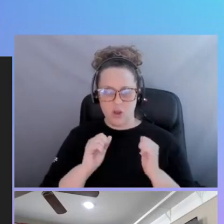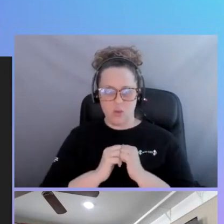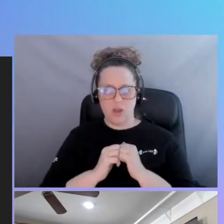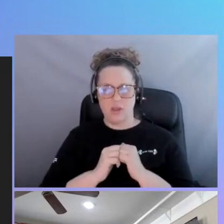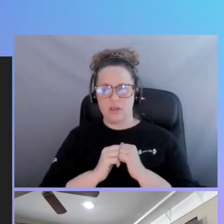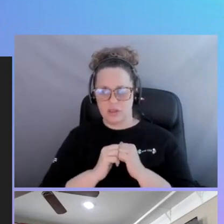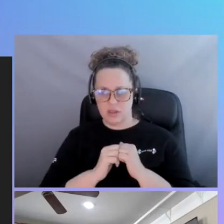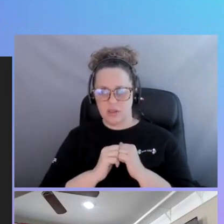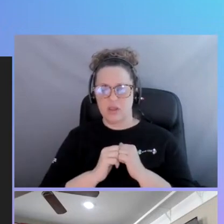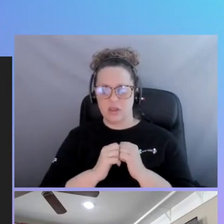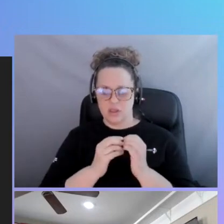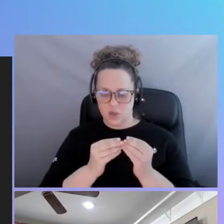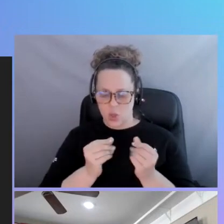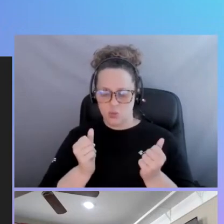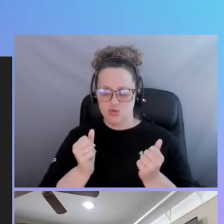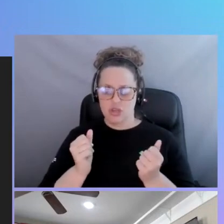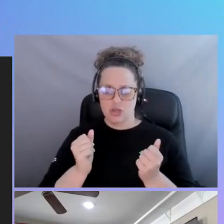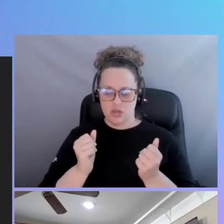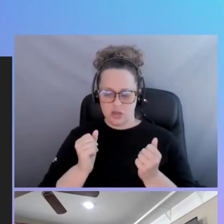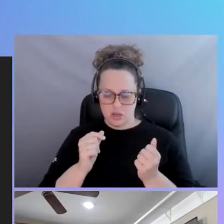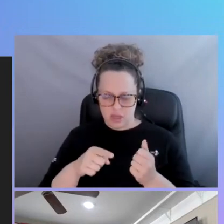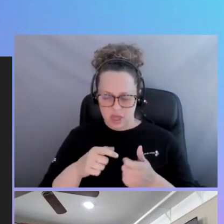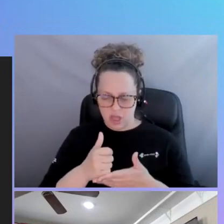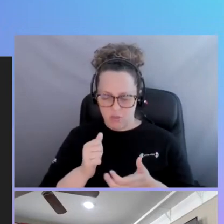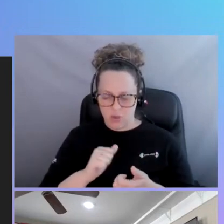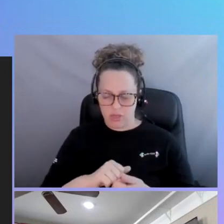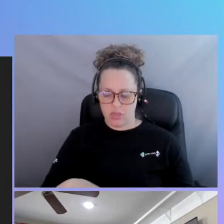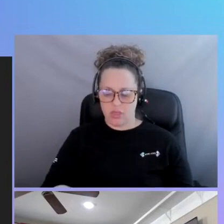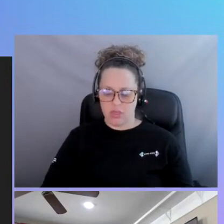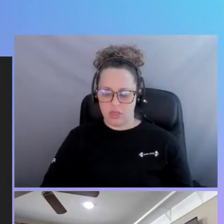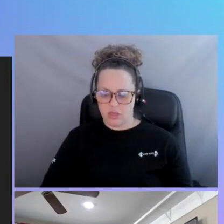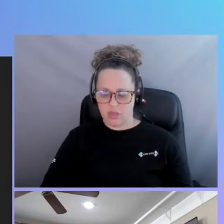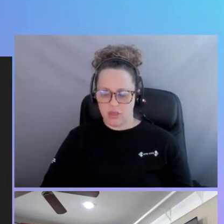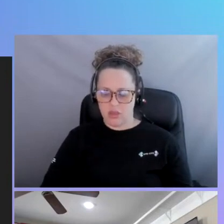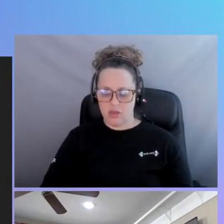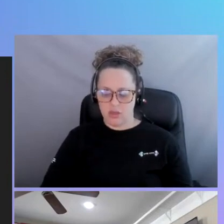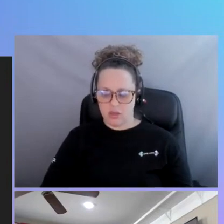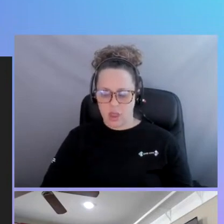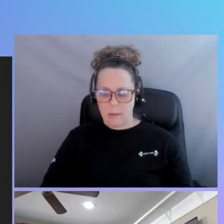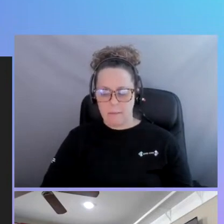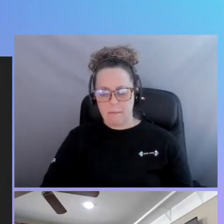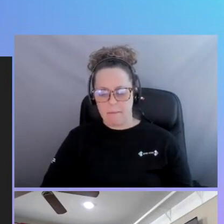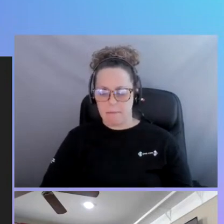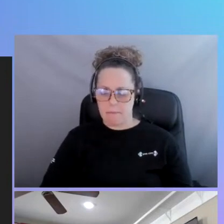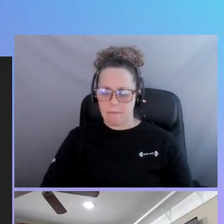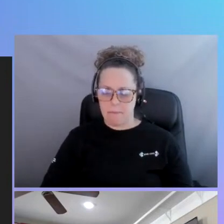solution that they could help with? Um, because don't just